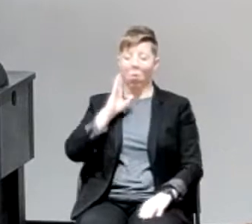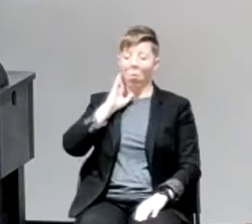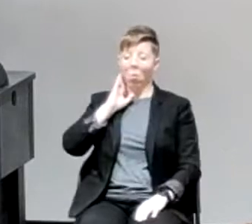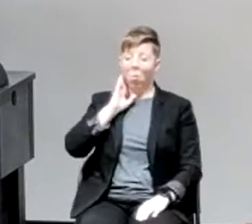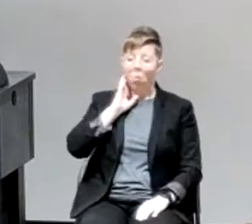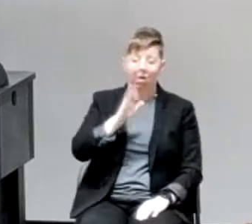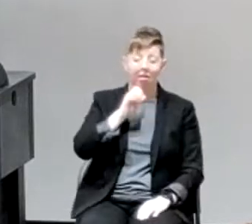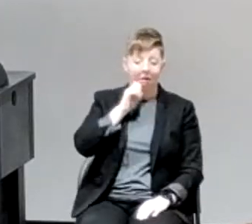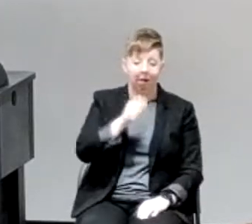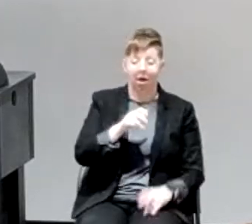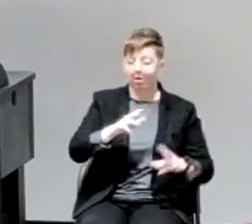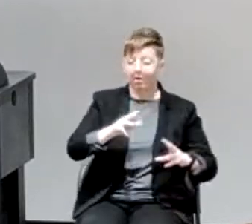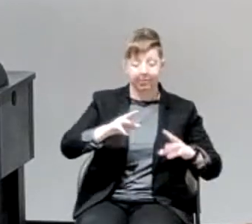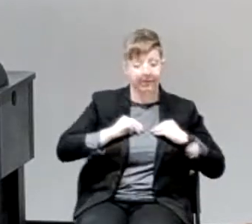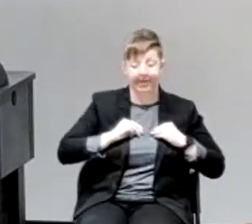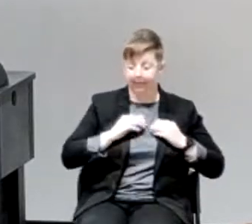But what you cannot do here is not do any of AB or C.